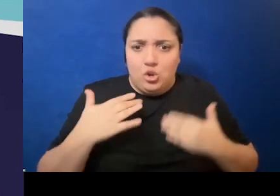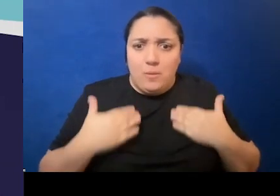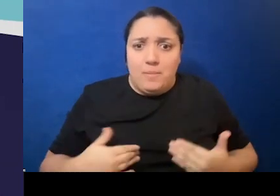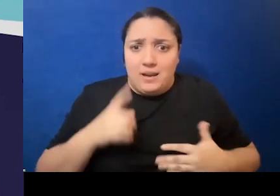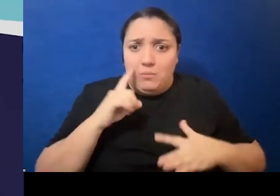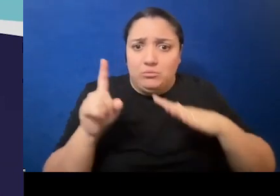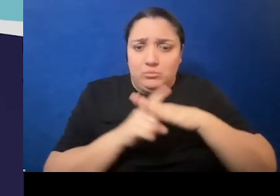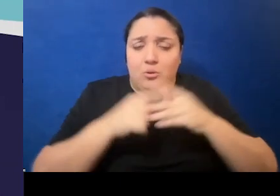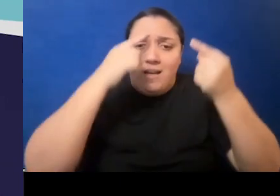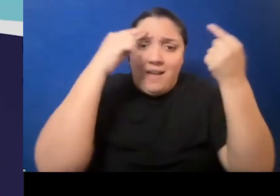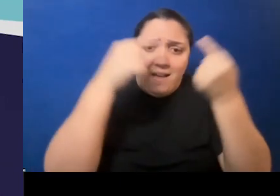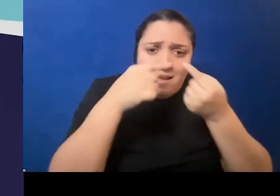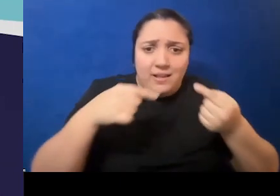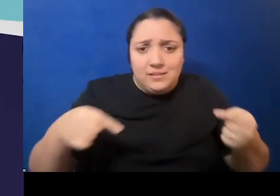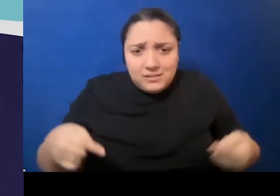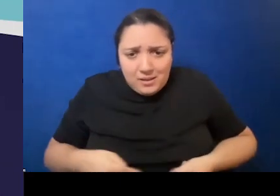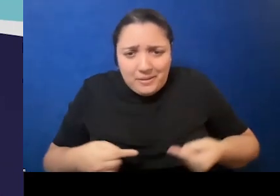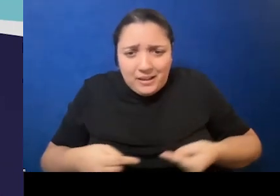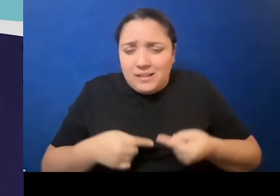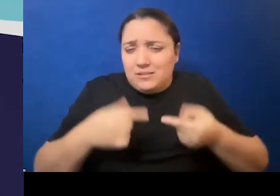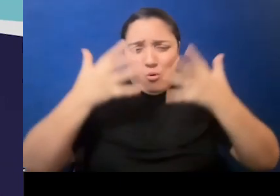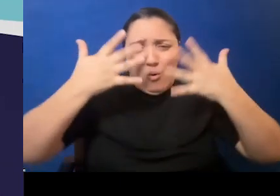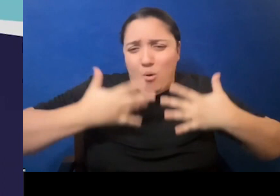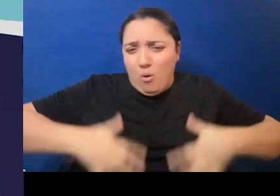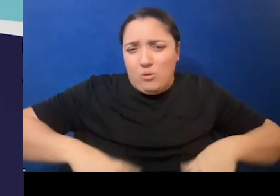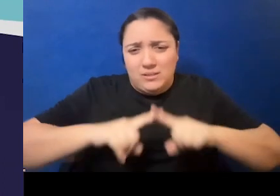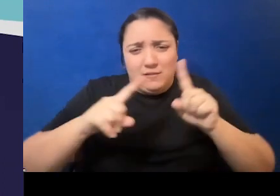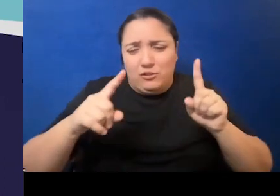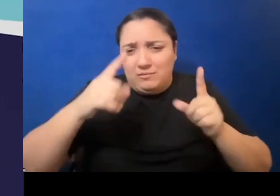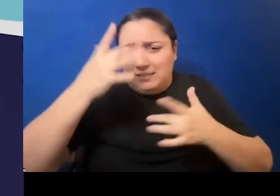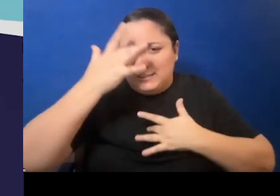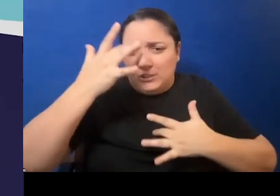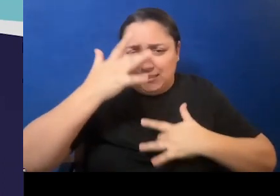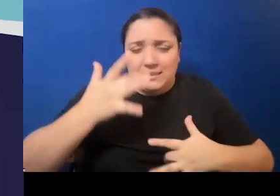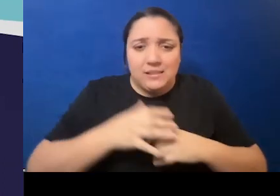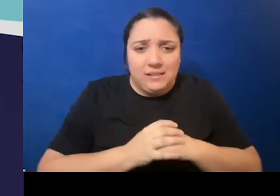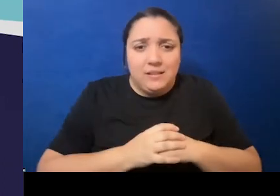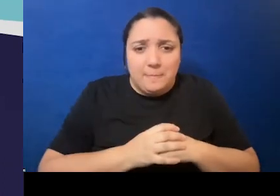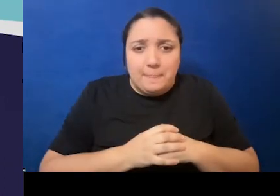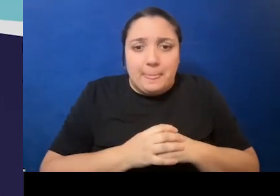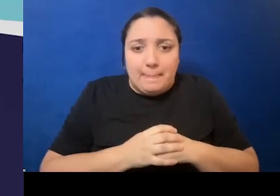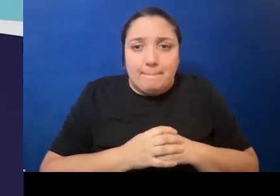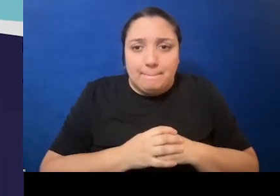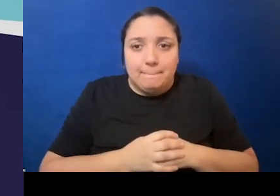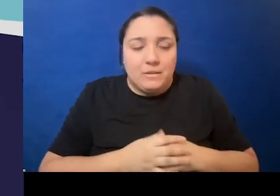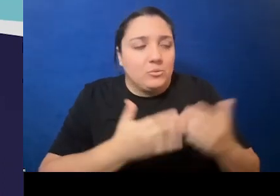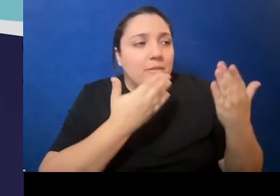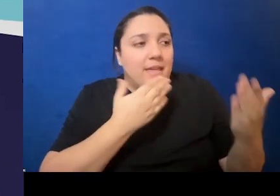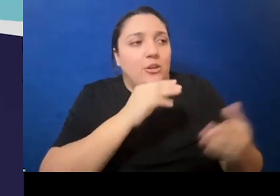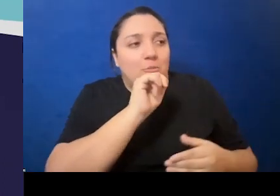TO YOUR BODY AND YOUR BODY DOES